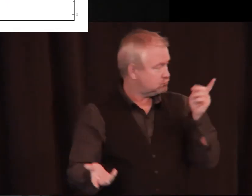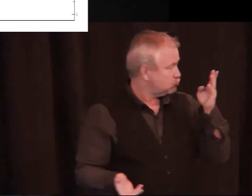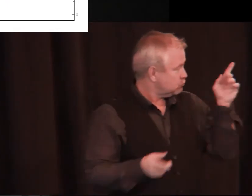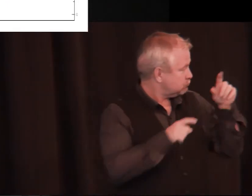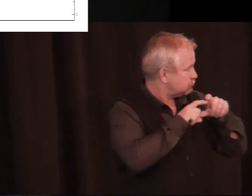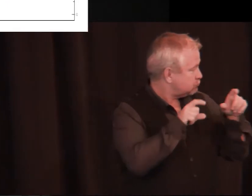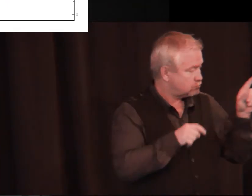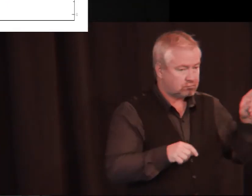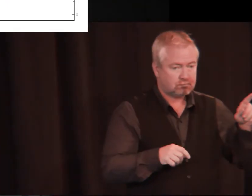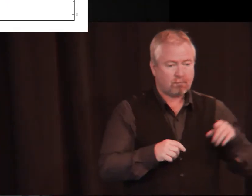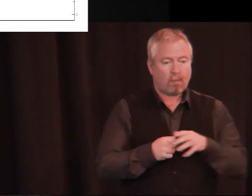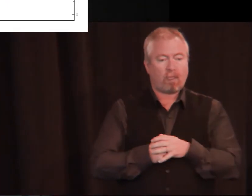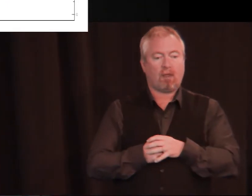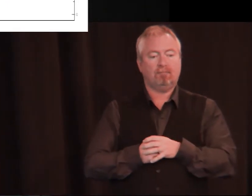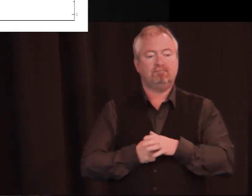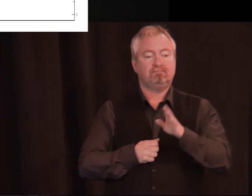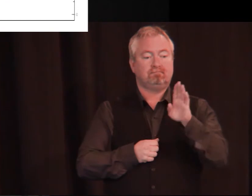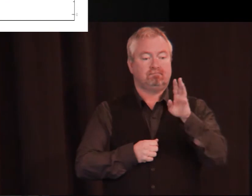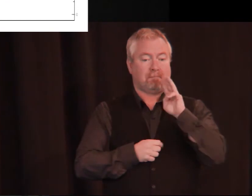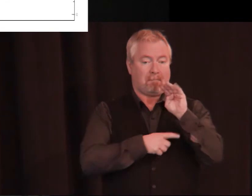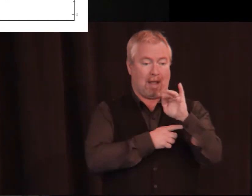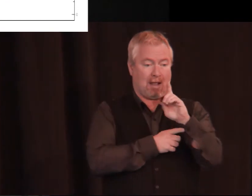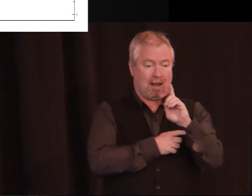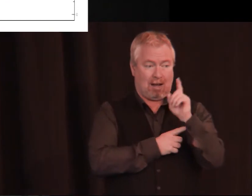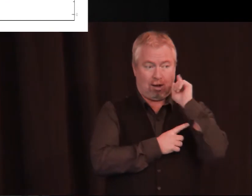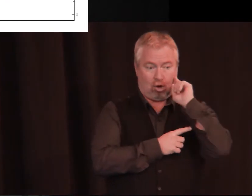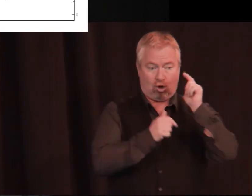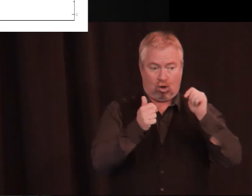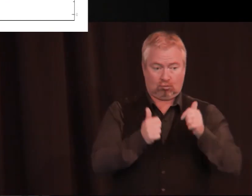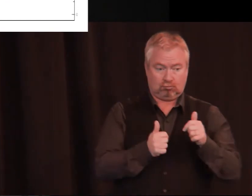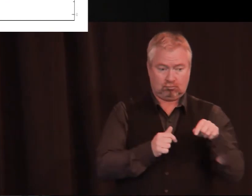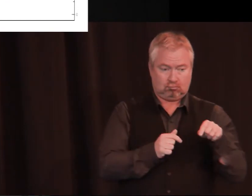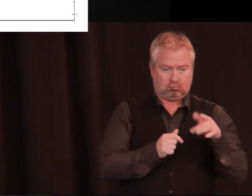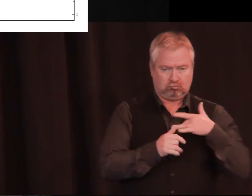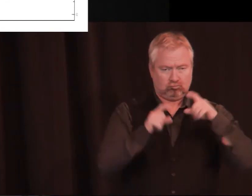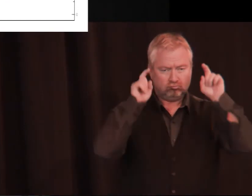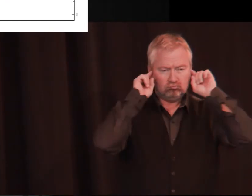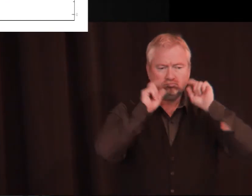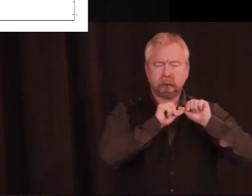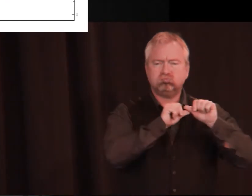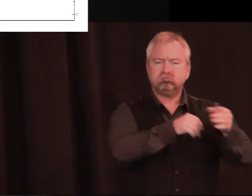who were full time hearing aid users. So, they were wearing their hearing aids more than ten hours per day.